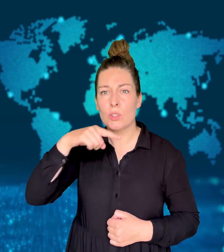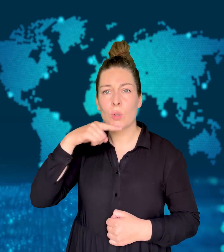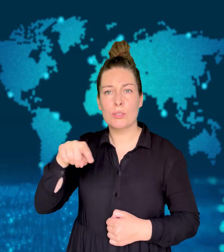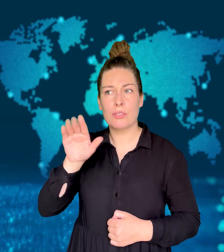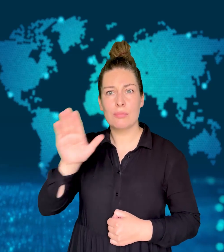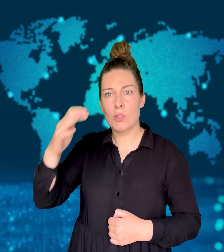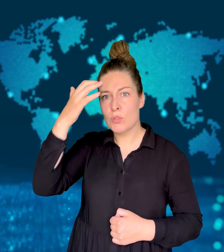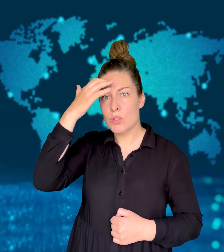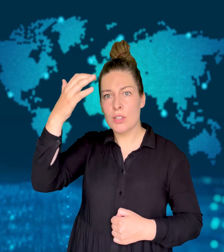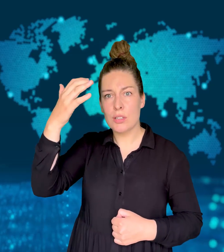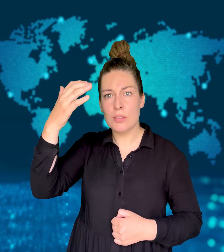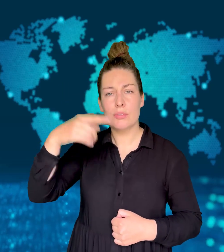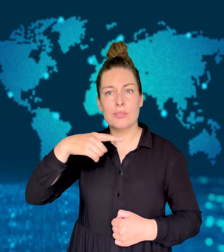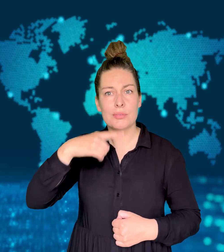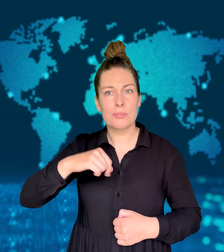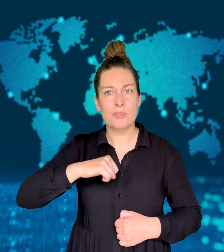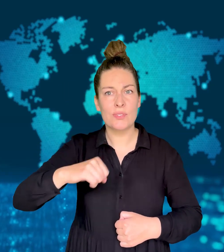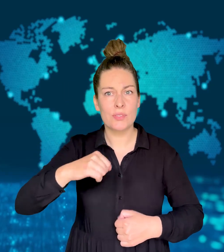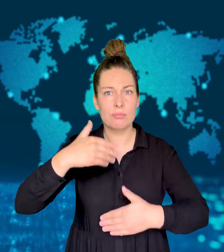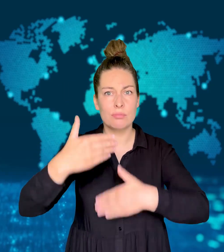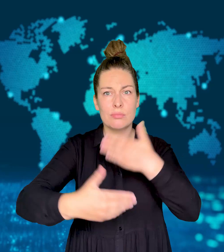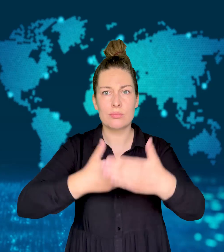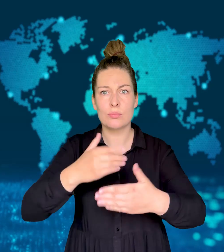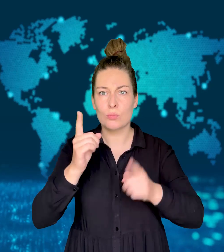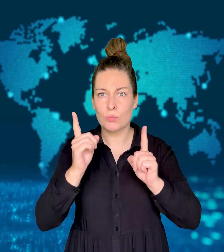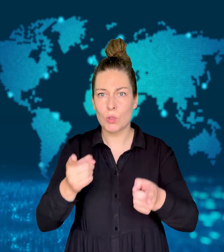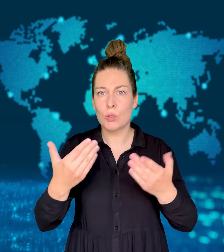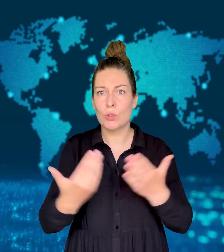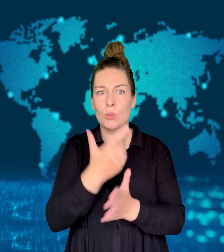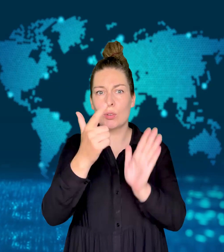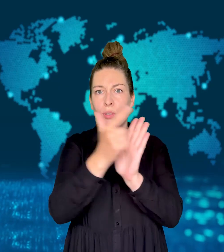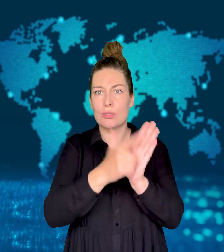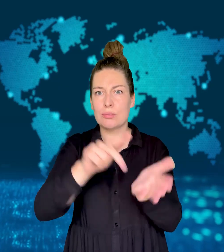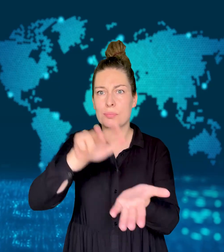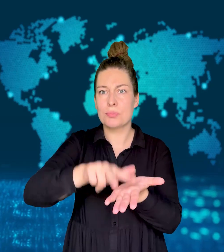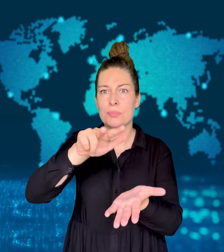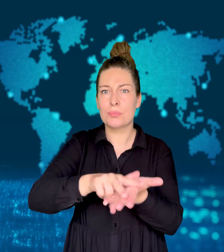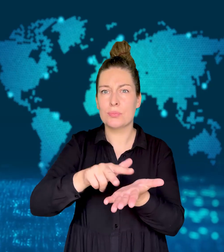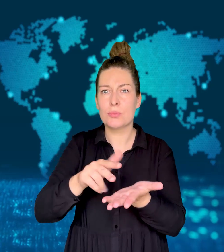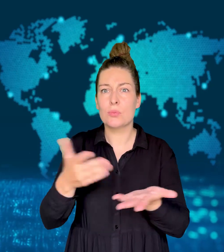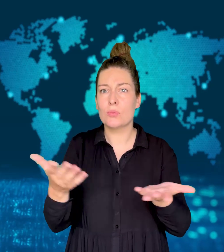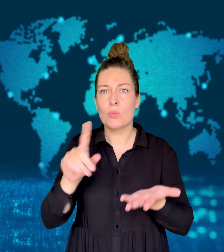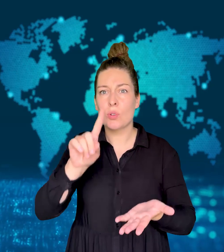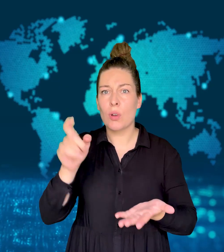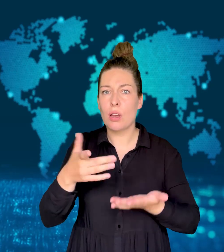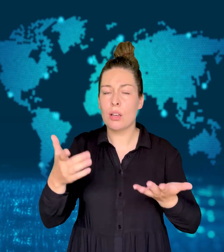Russia's government has pressed for the laws saying they are protecting